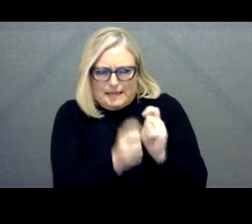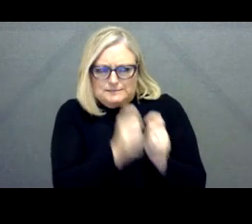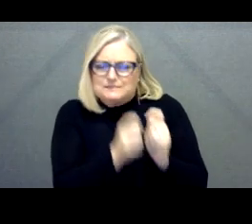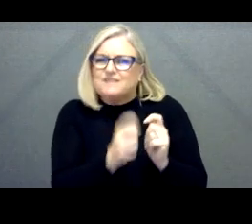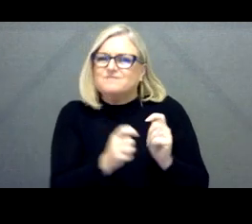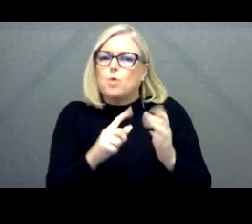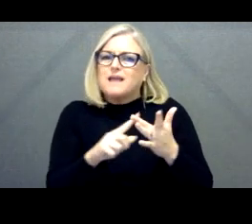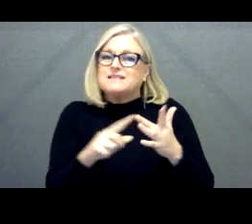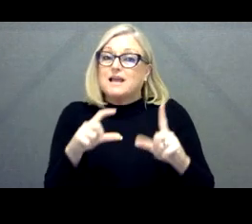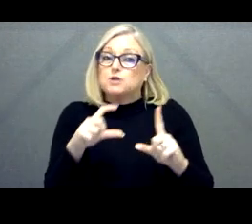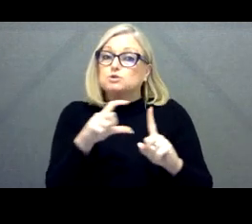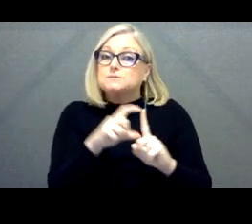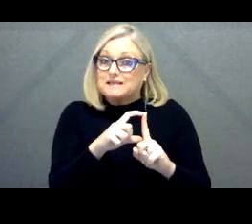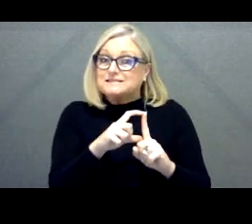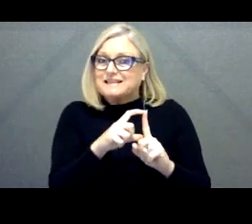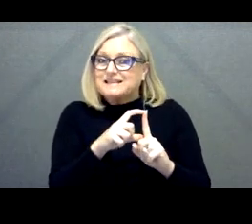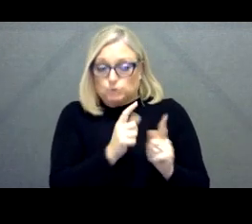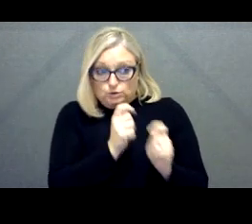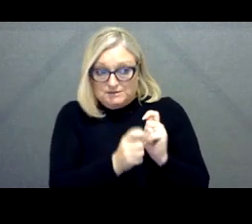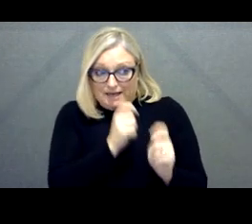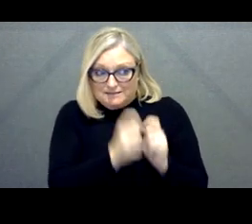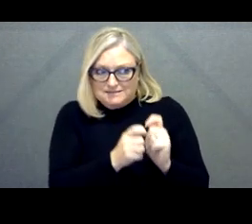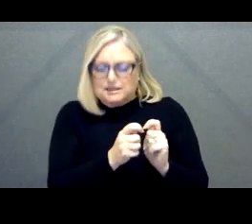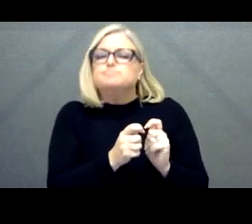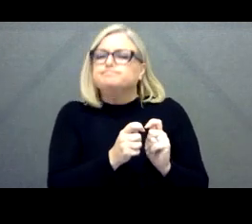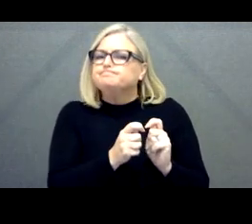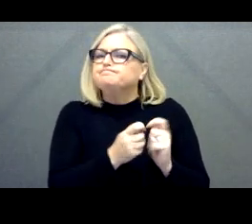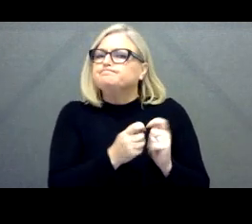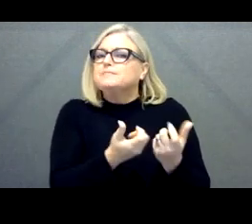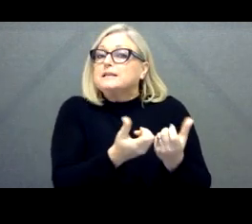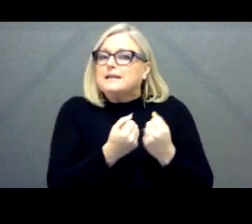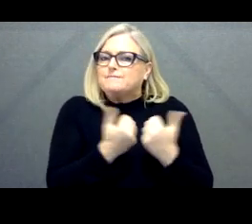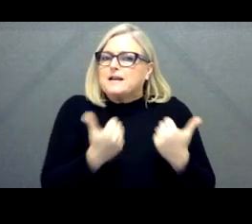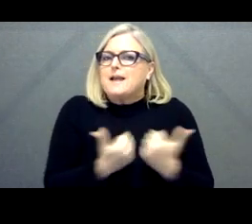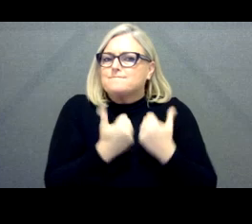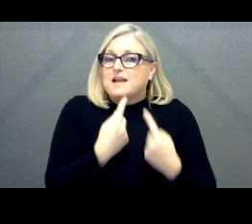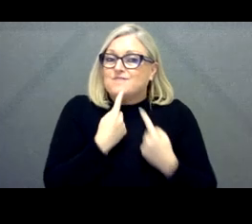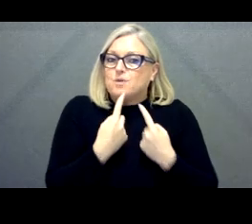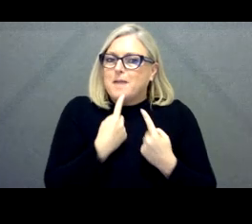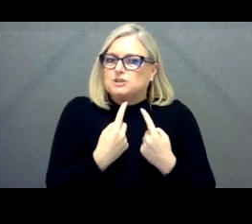he did require a referral for a psychological assessment which we were able to do uh submit